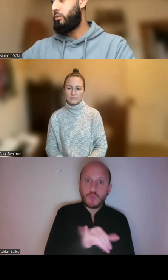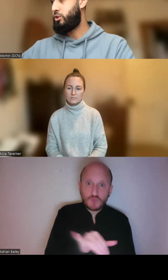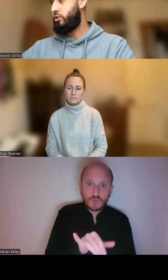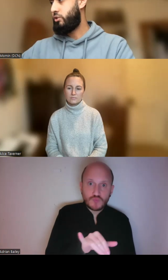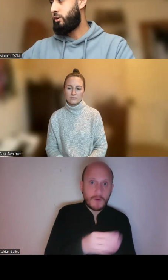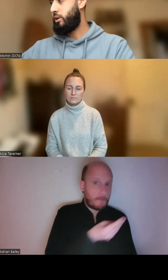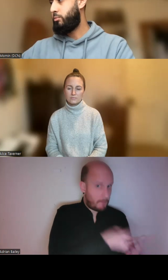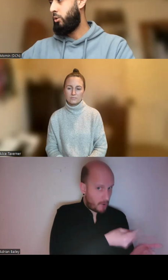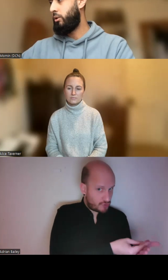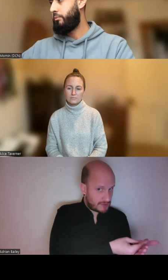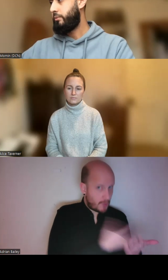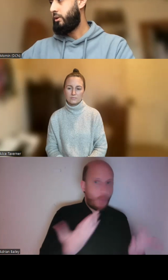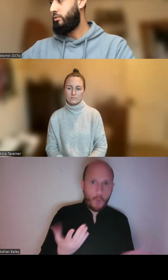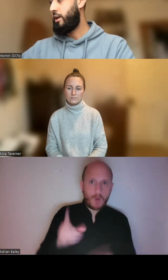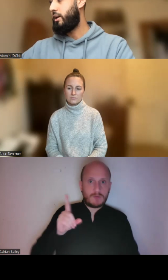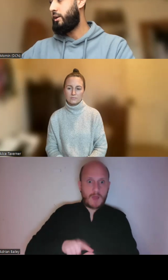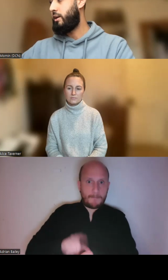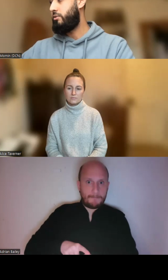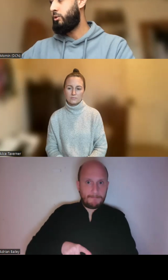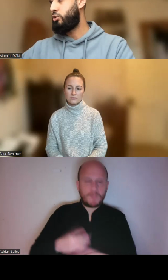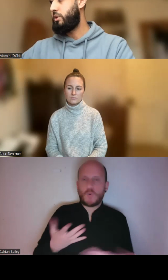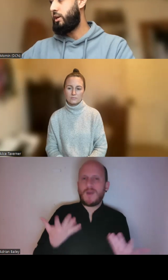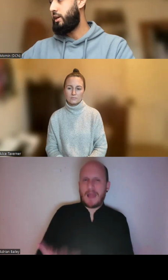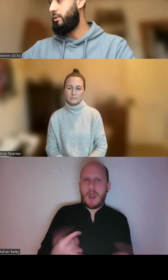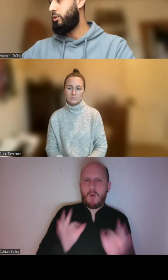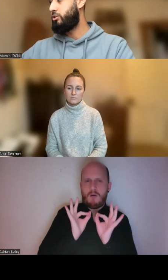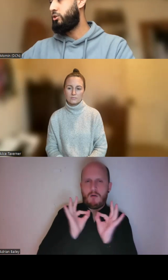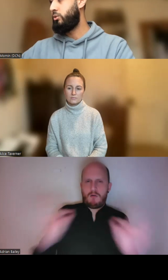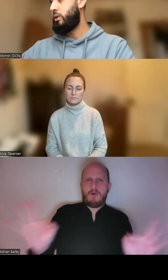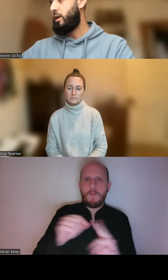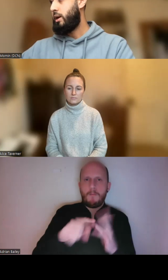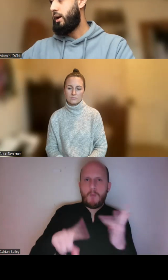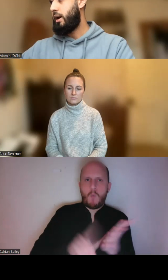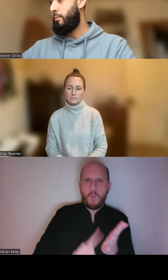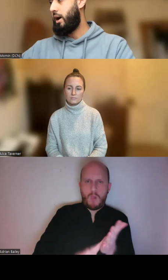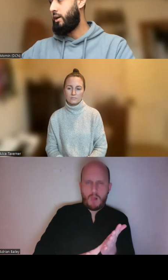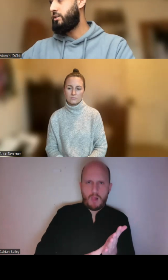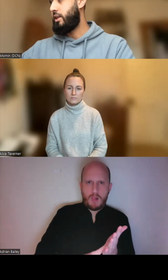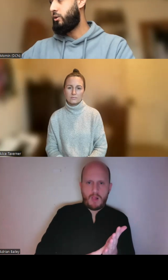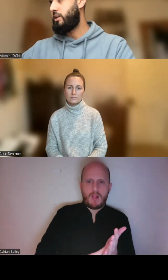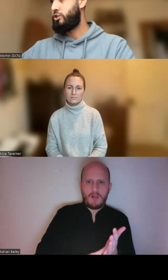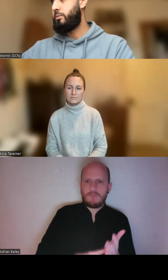I'm just going to run a quick poll and everyone should be able to answer that question.